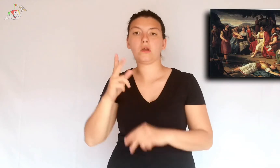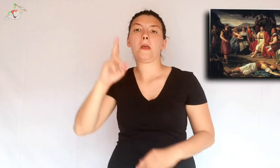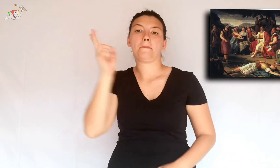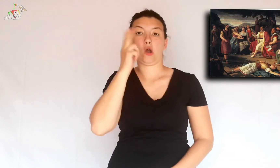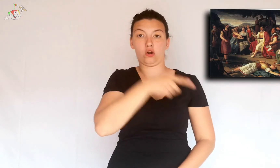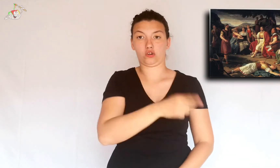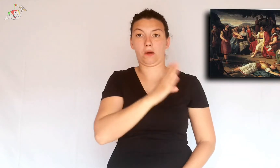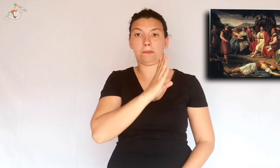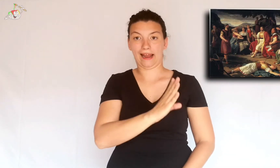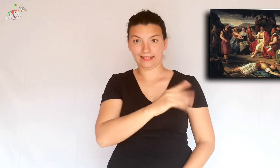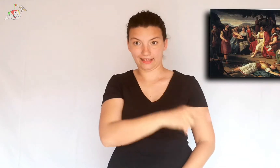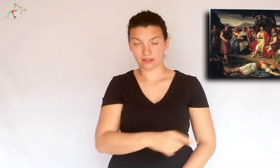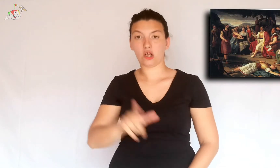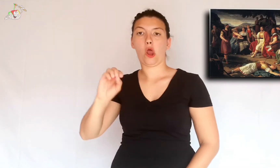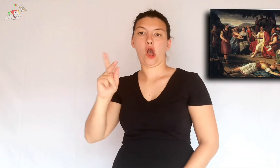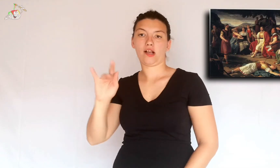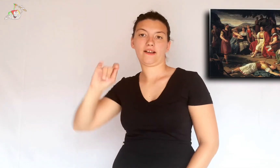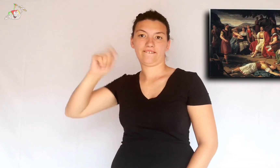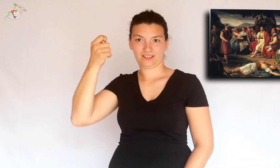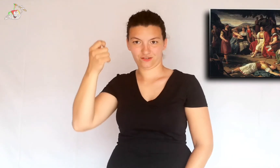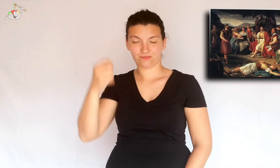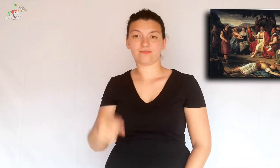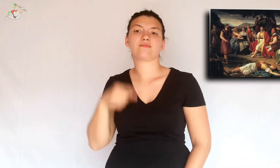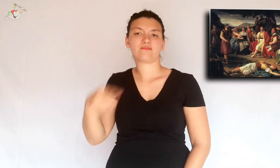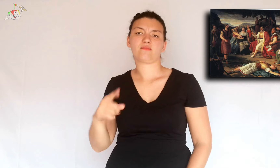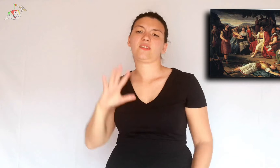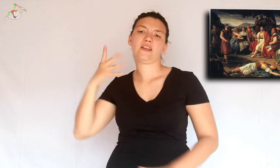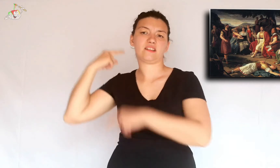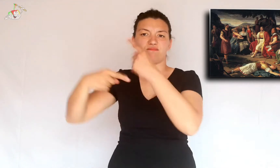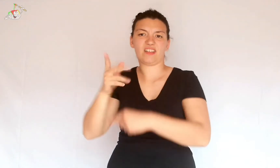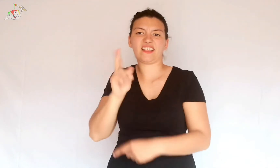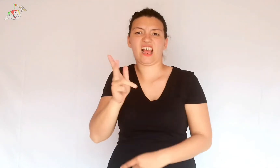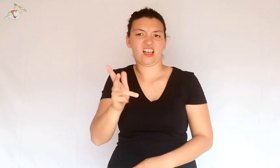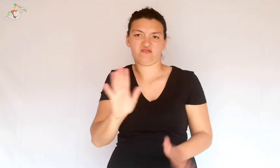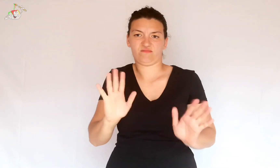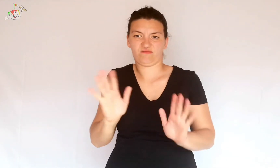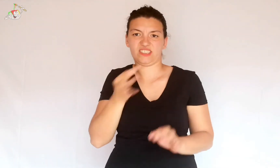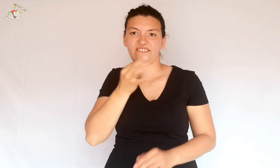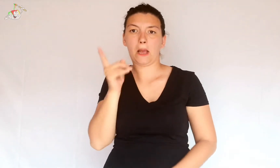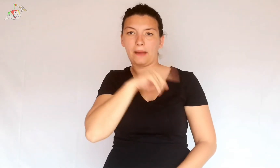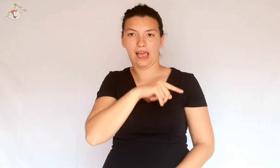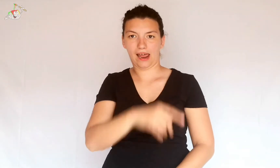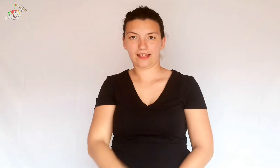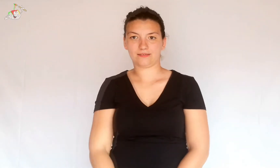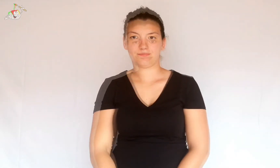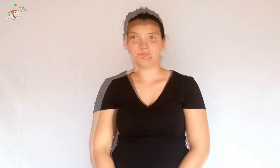in which he died making Loki the winner. Since then it is said that the number 13 is bad for you.